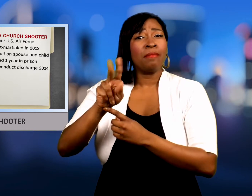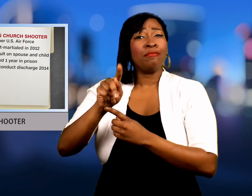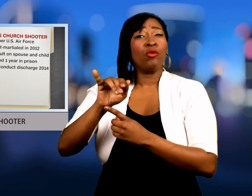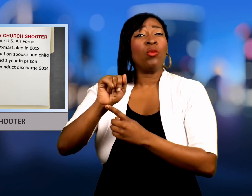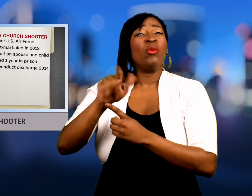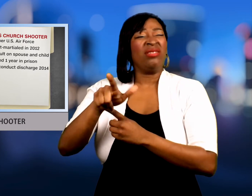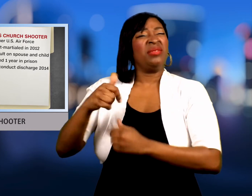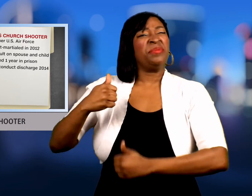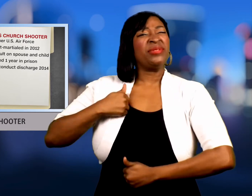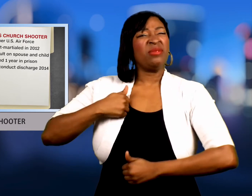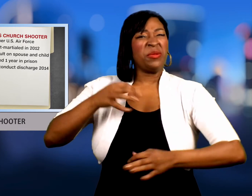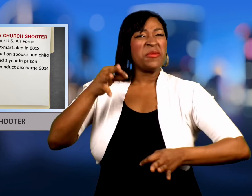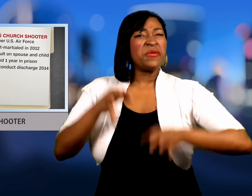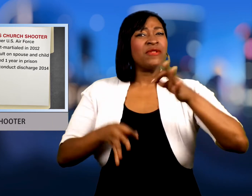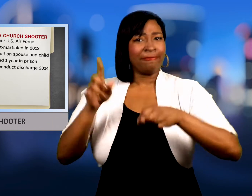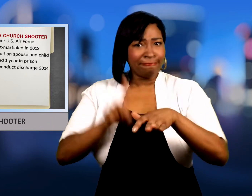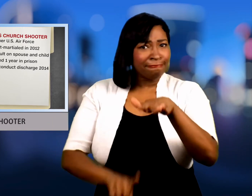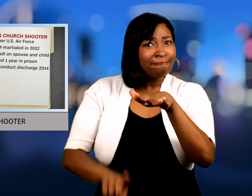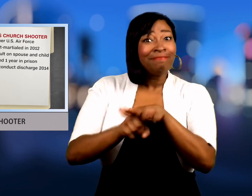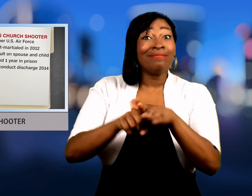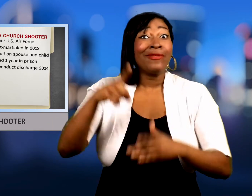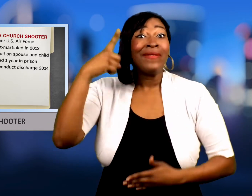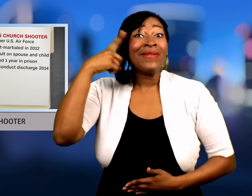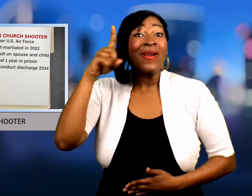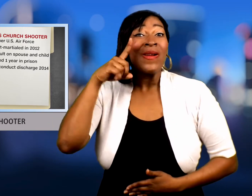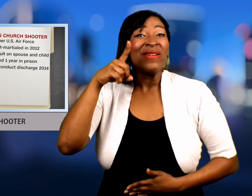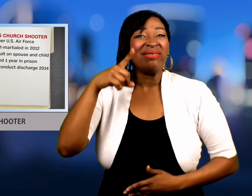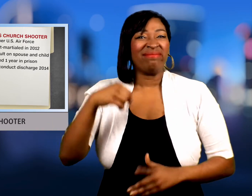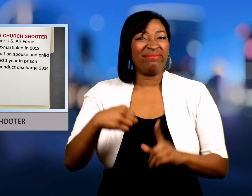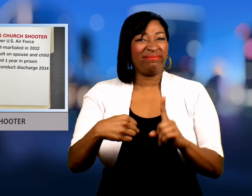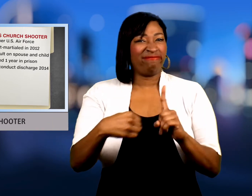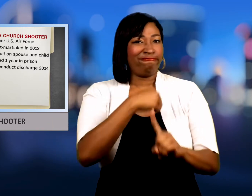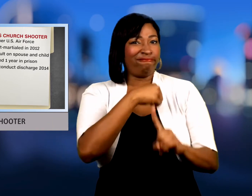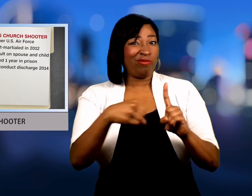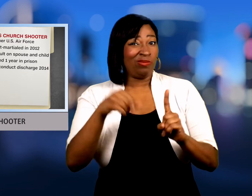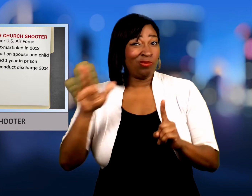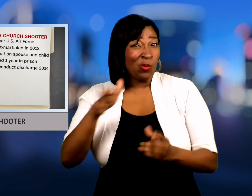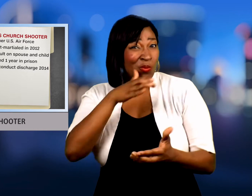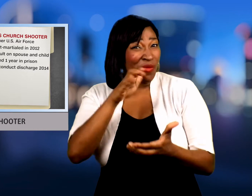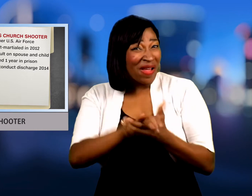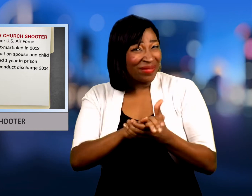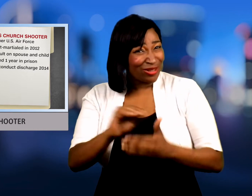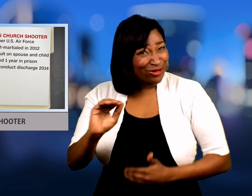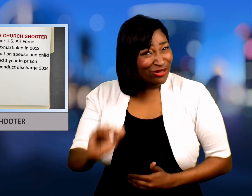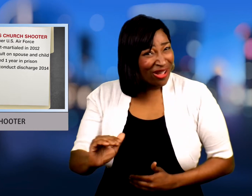for assaulting his wife and child.